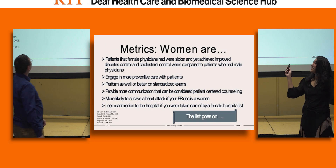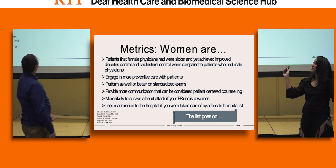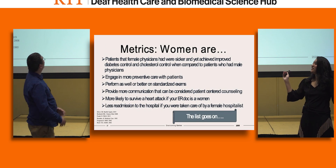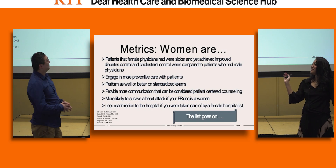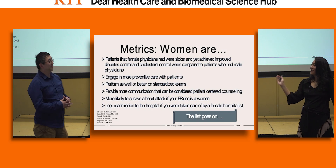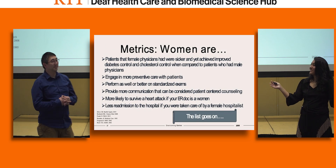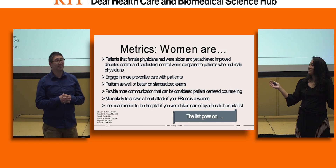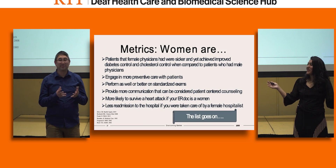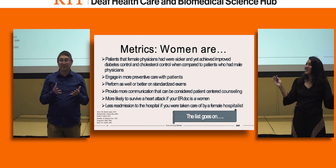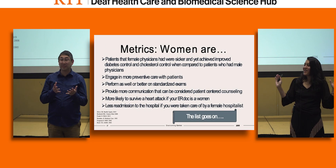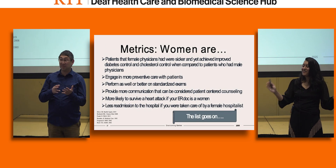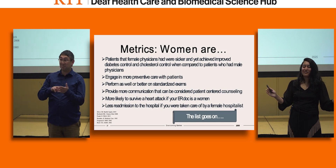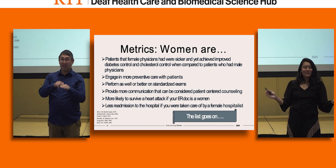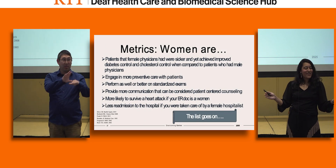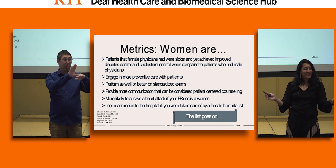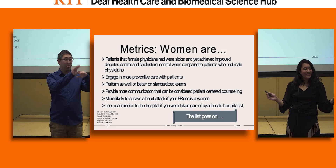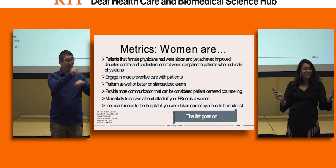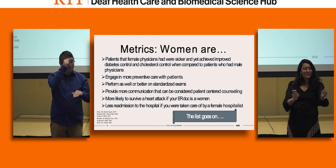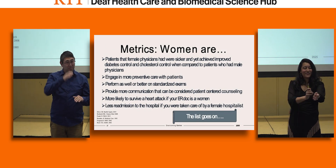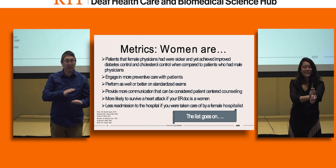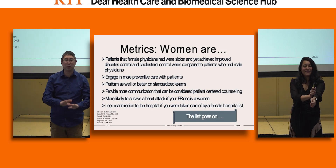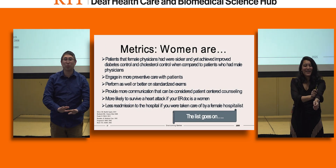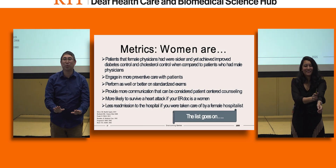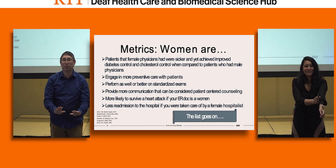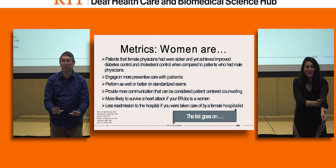This is not to make any of the men in this room feel bad,